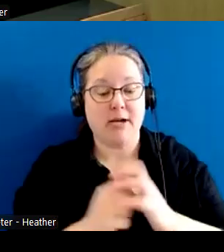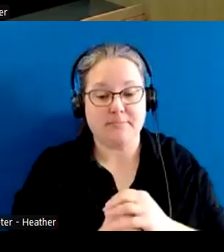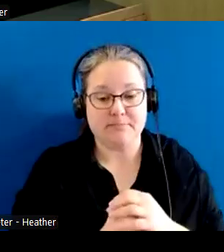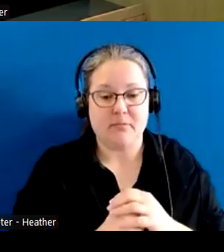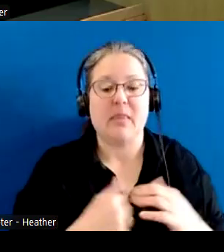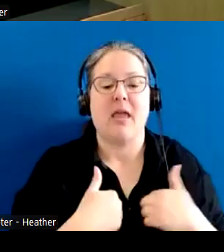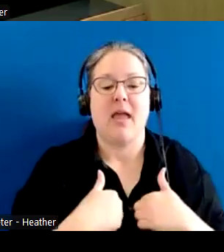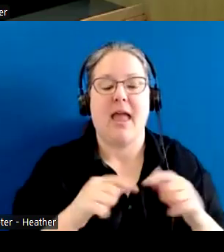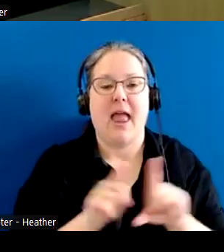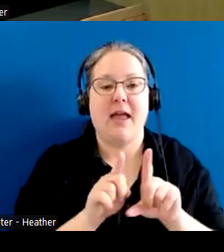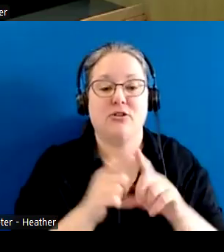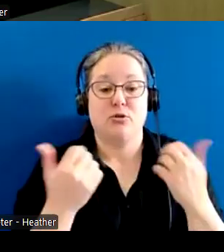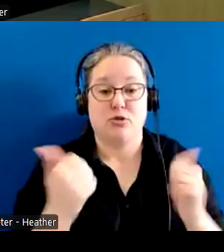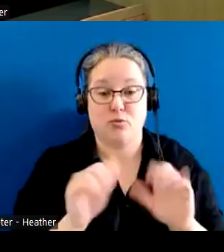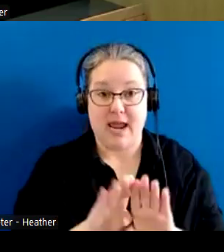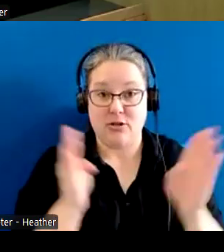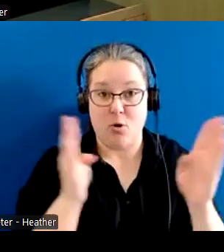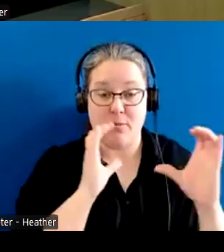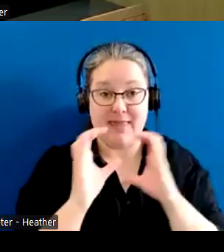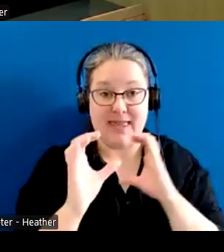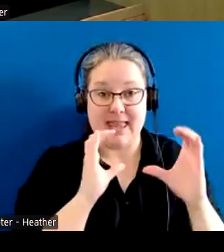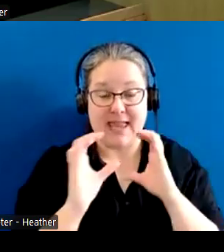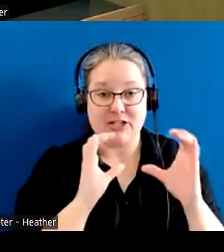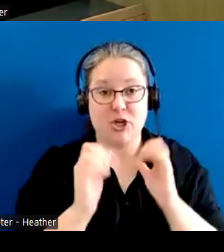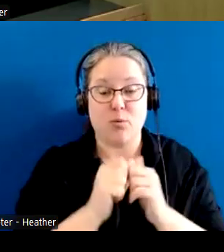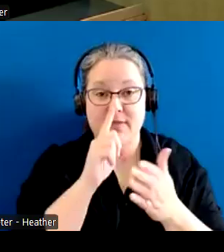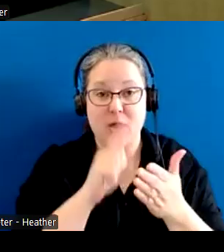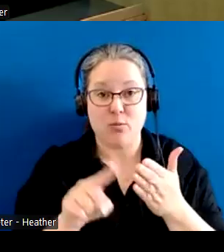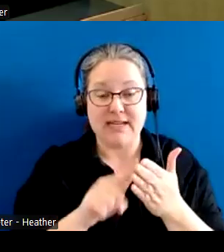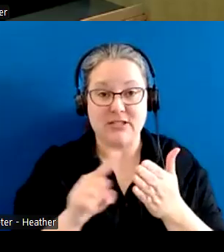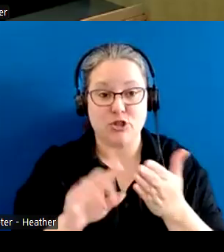I also try to open the communication channels with the research community. One of the things I found